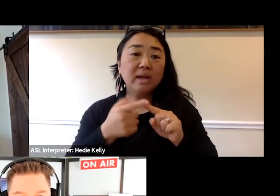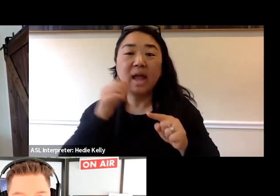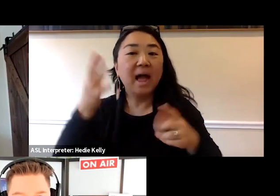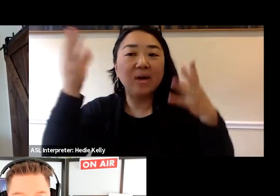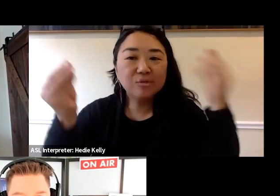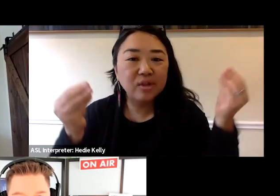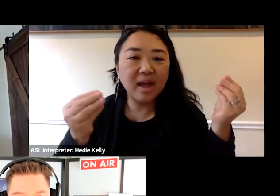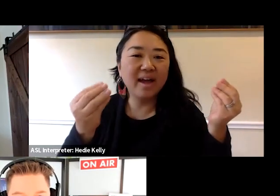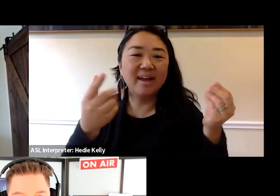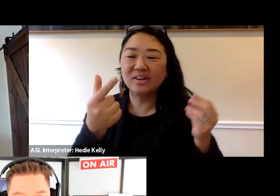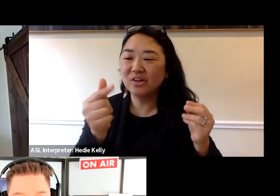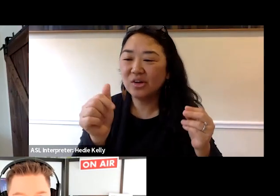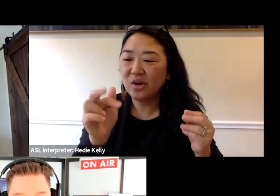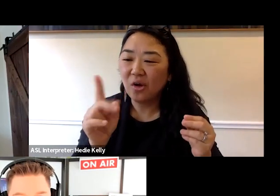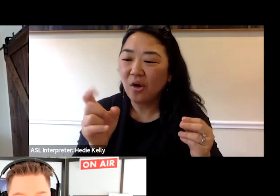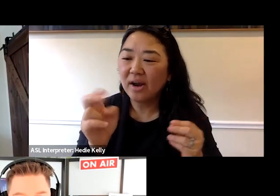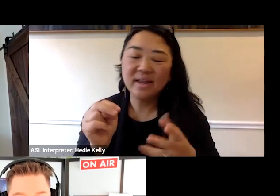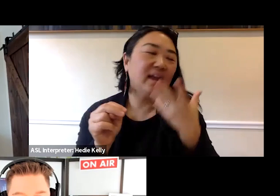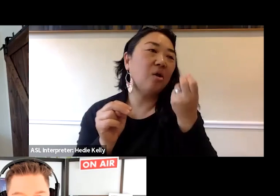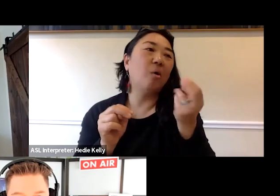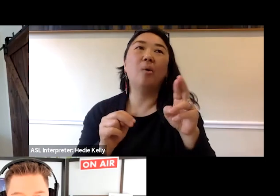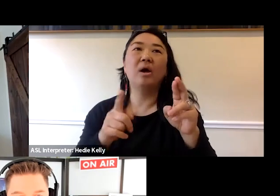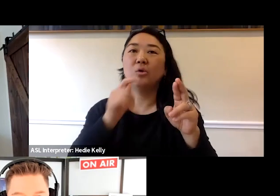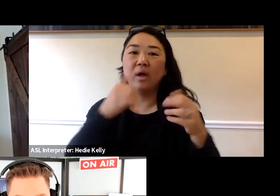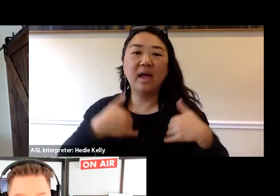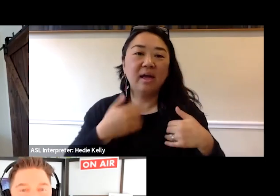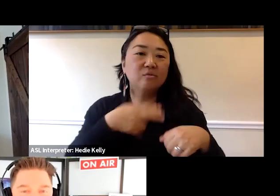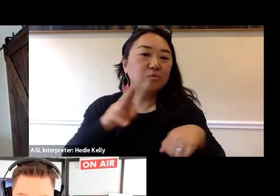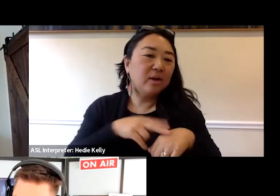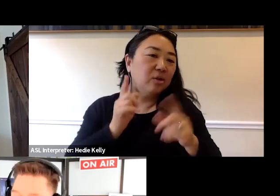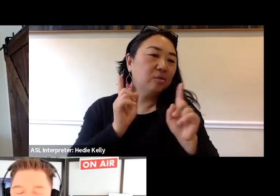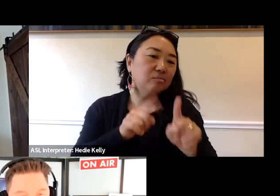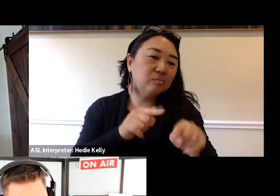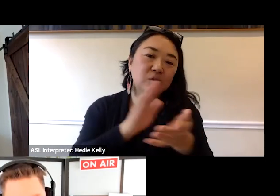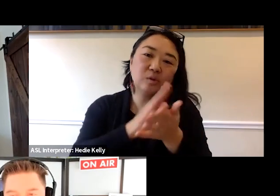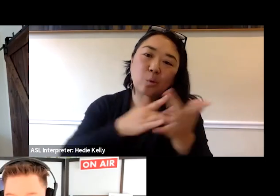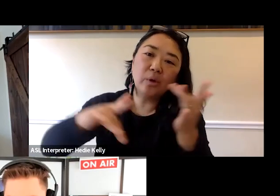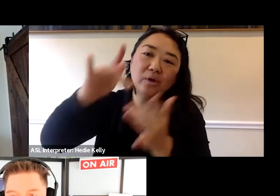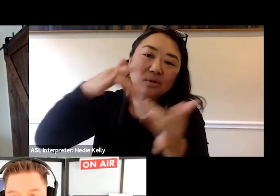or you don't have regularly scheduled school tour visits at your museum,